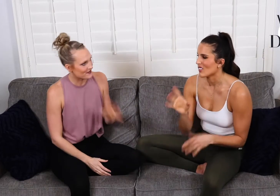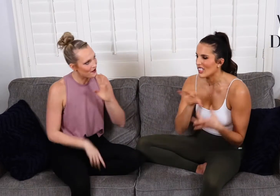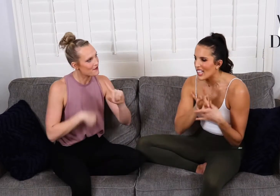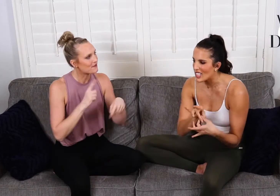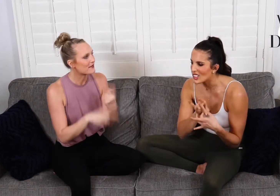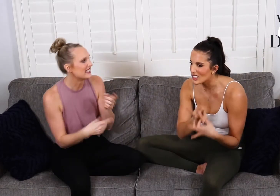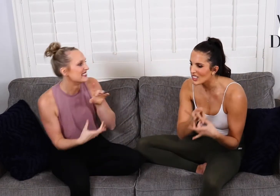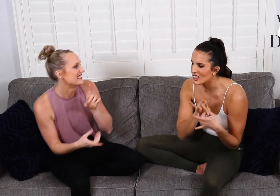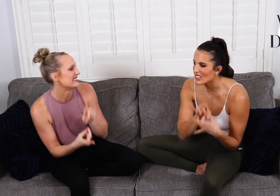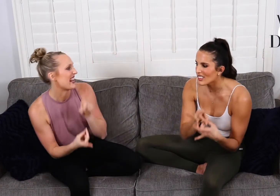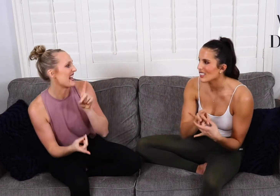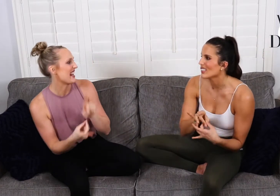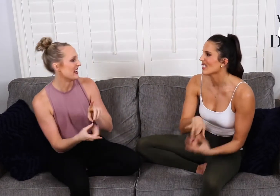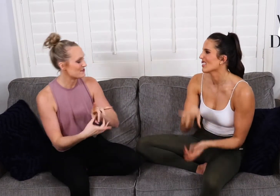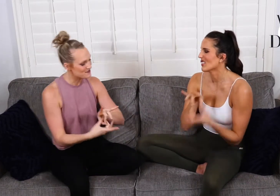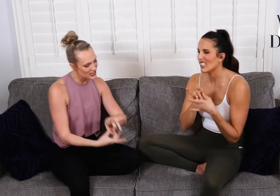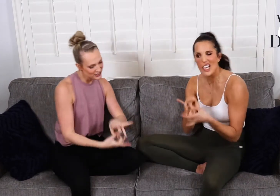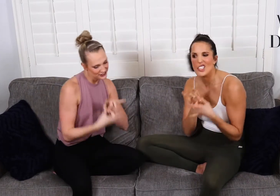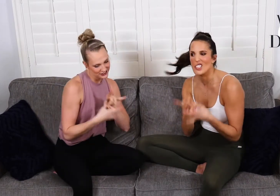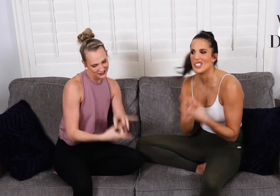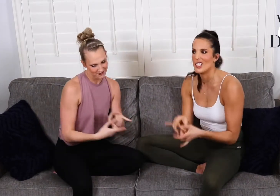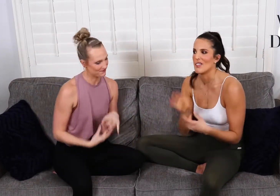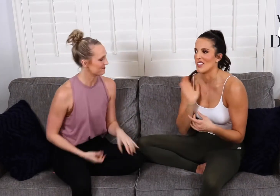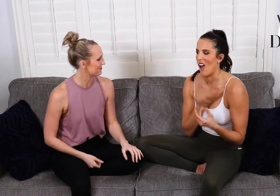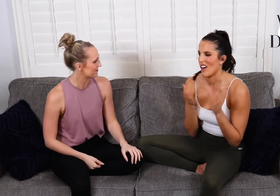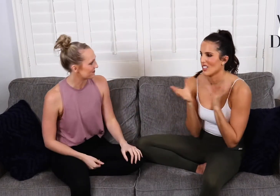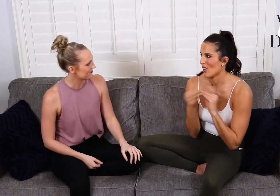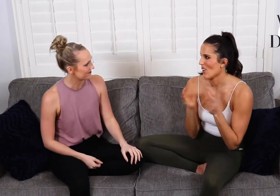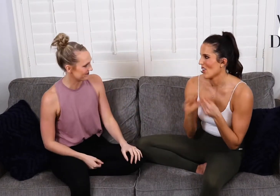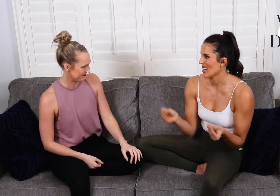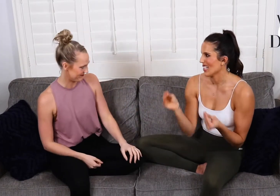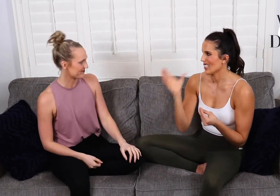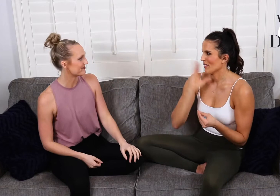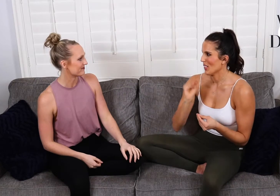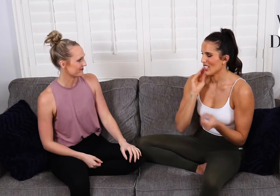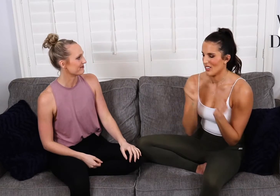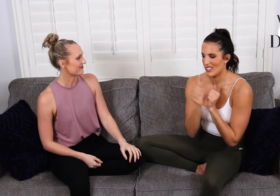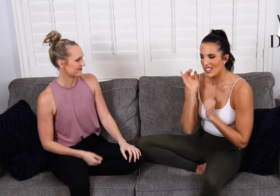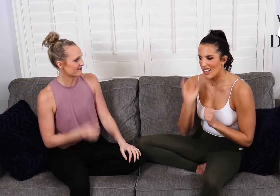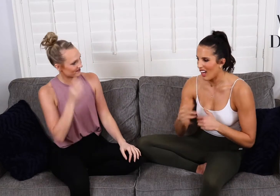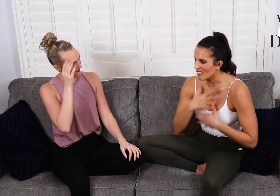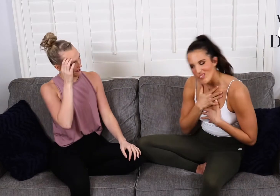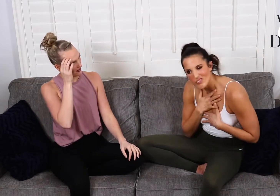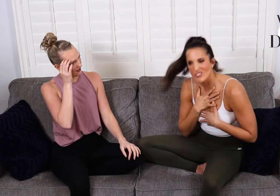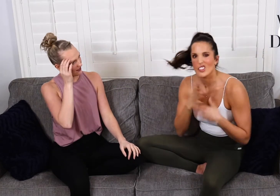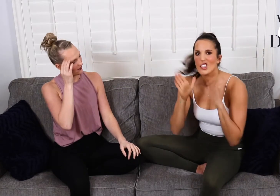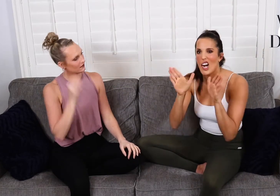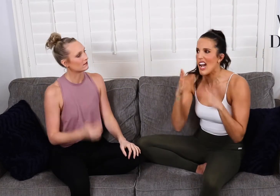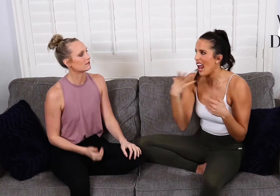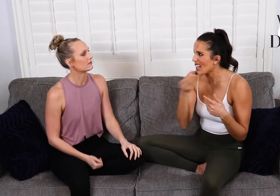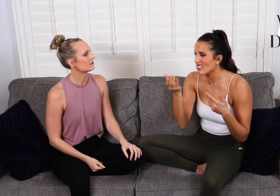Where we talked about dating, relationships... and our stories and experiences with that... whew!